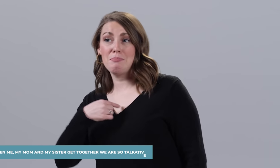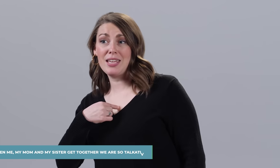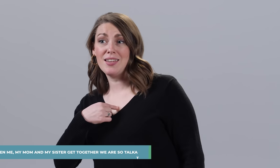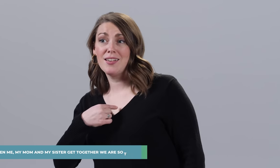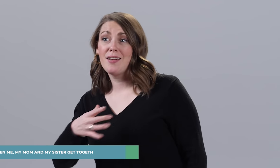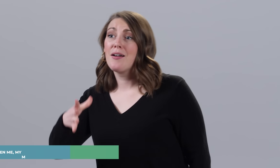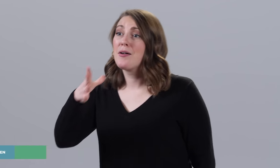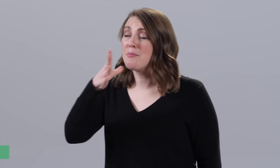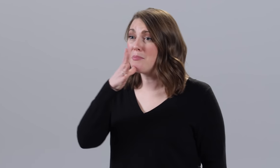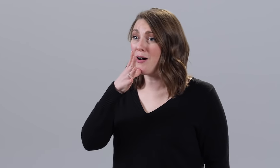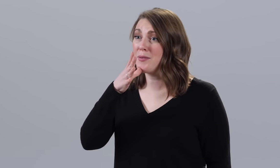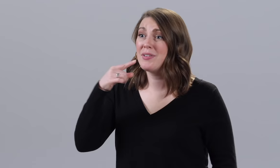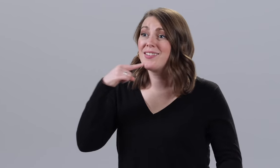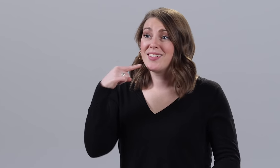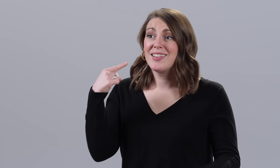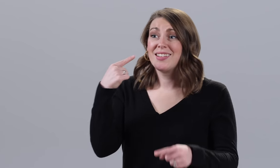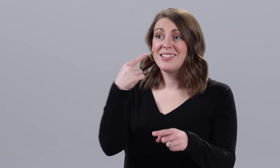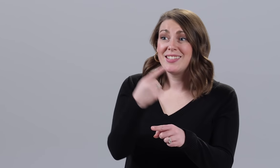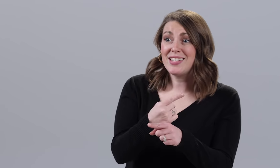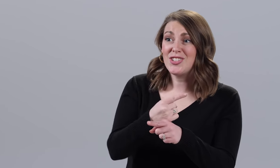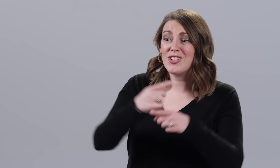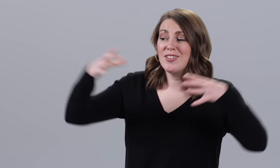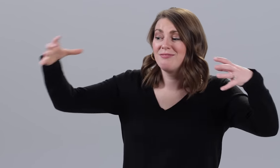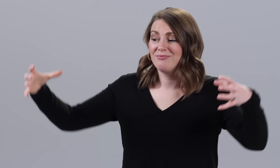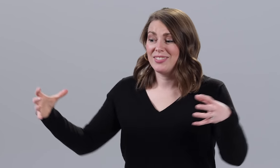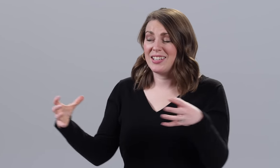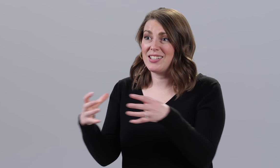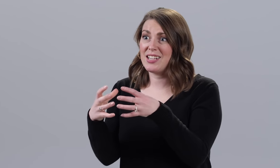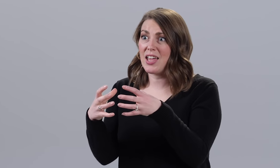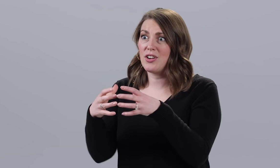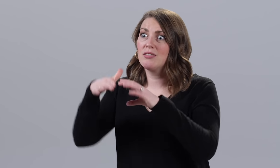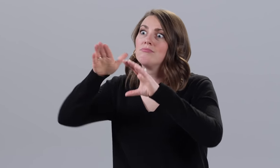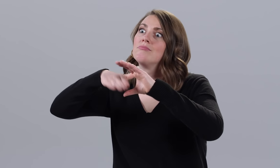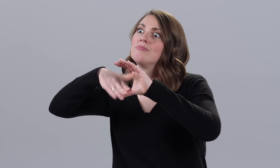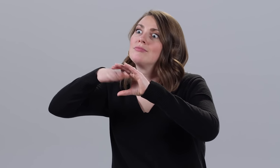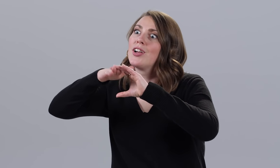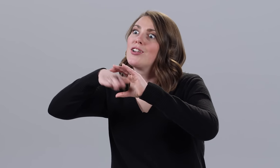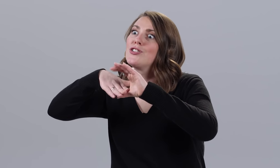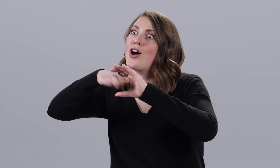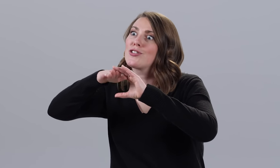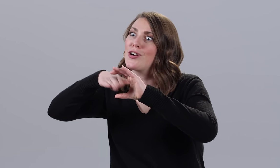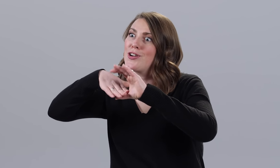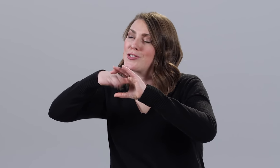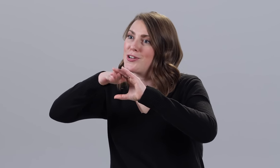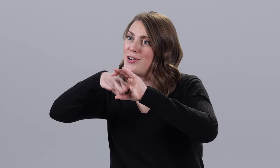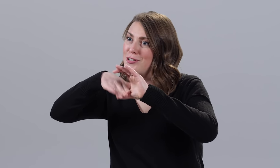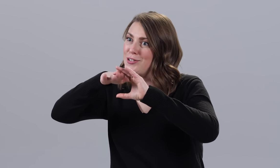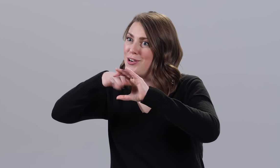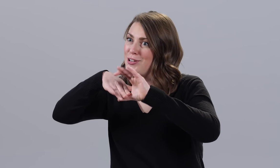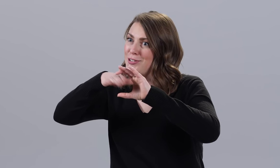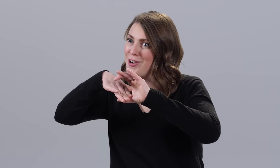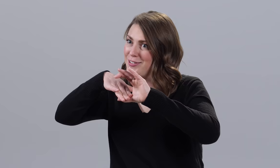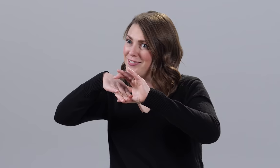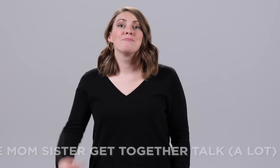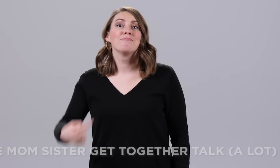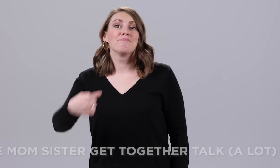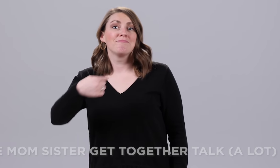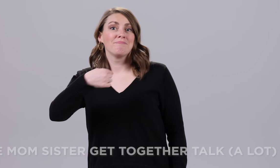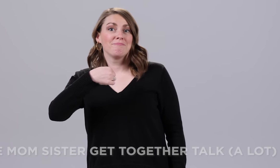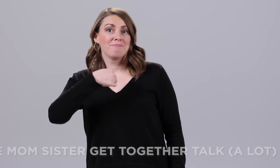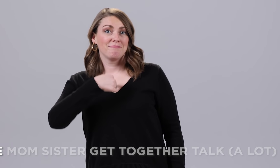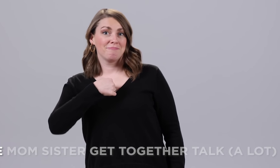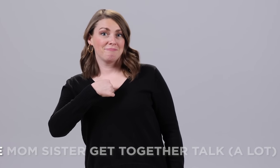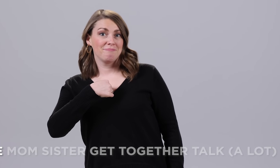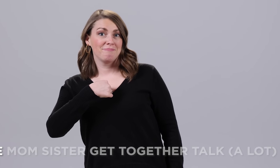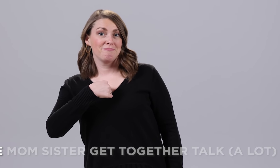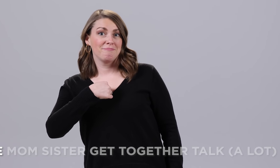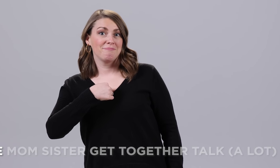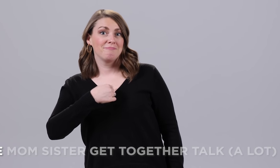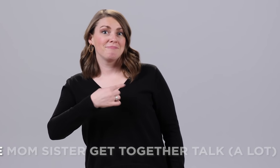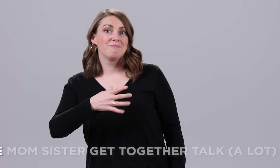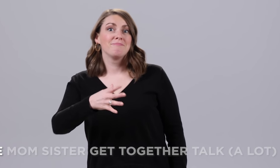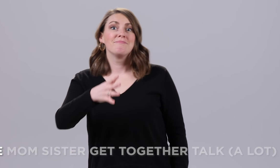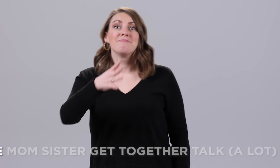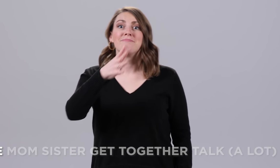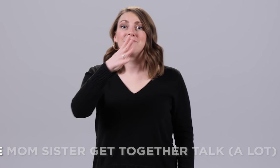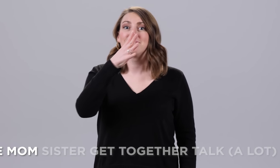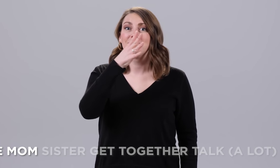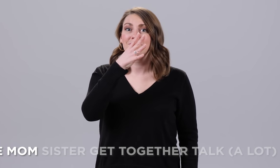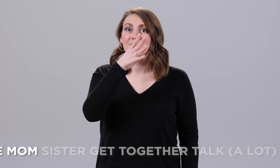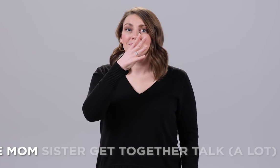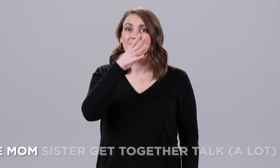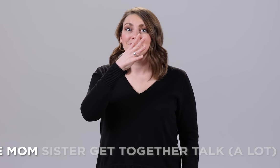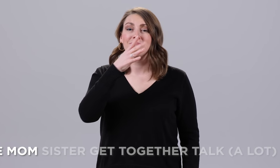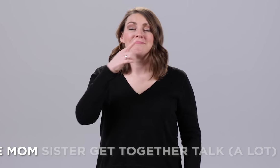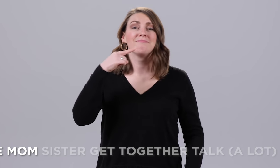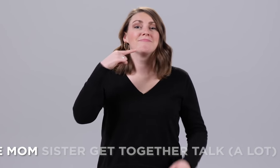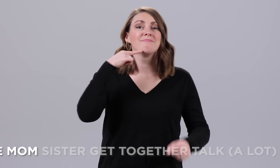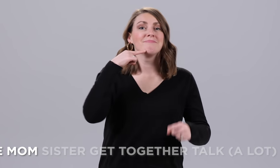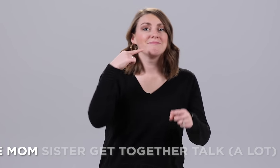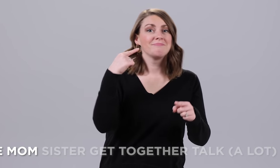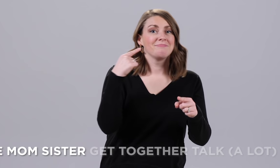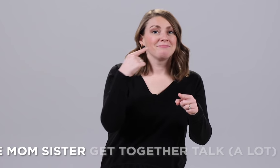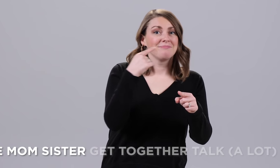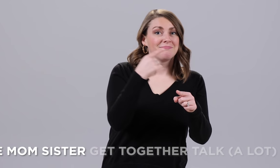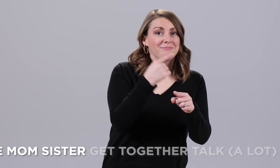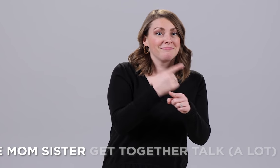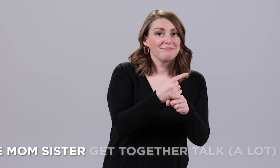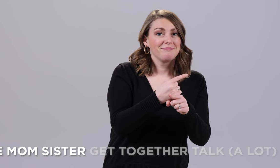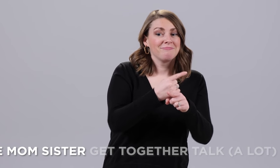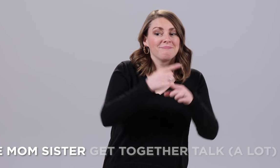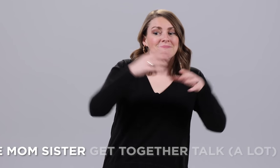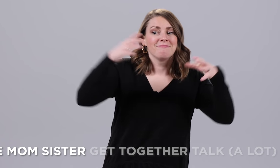ME, MOM, SISTER GET TOGETHER TALK TALK TALK TALK TALK TALK TALK TALK.